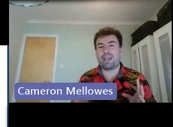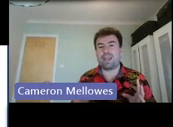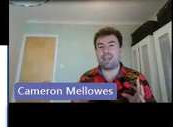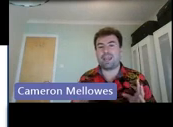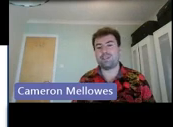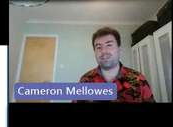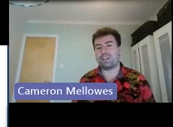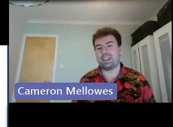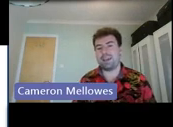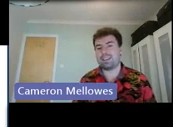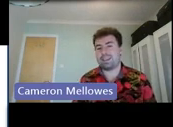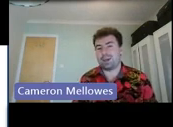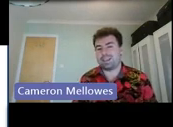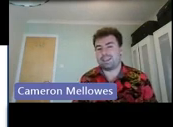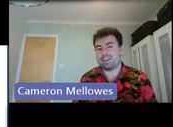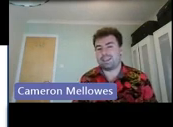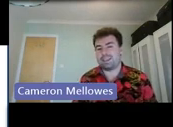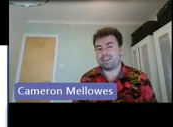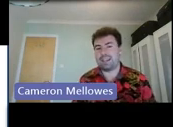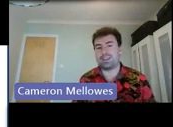incredible contribution they can make the public service provision when